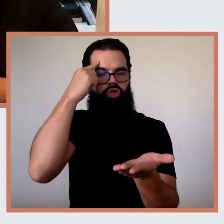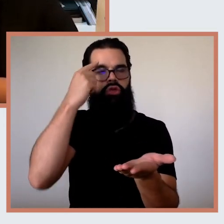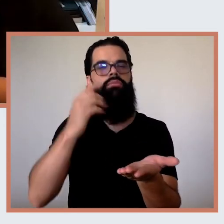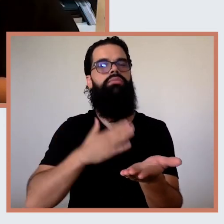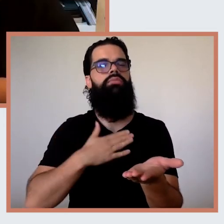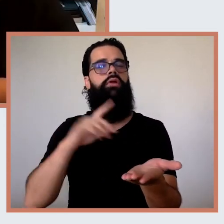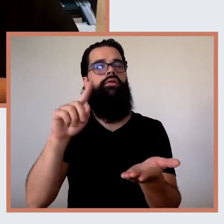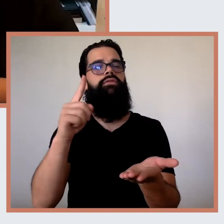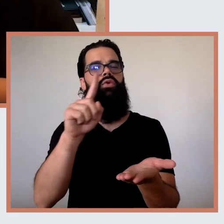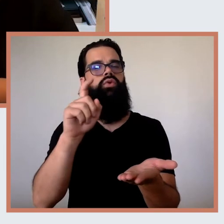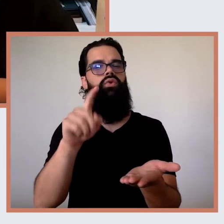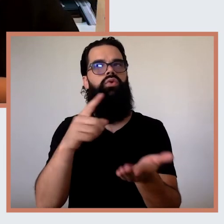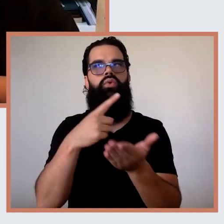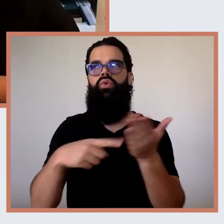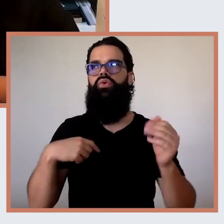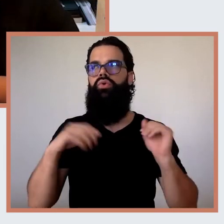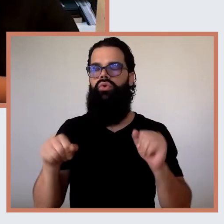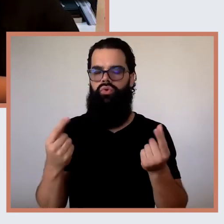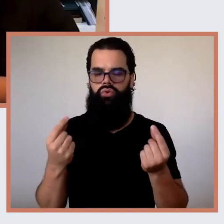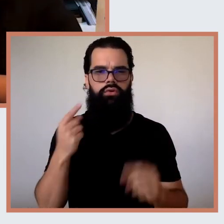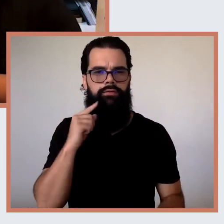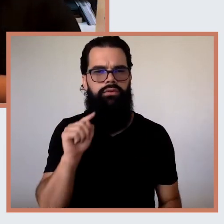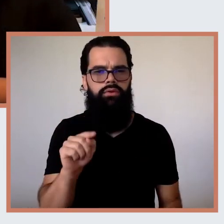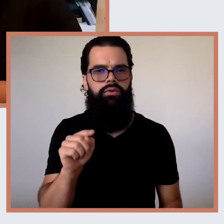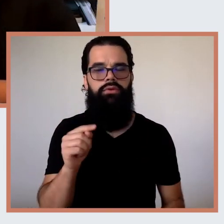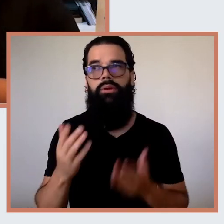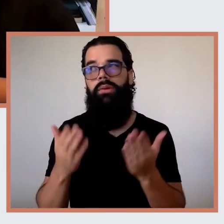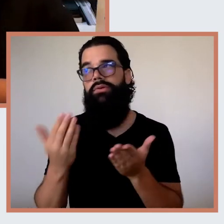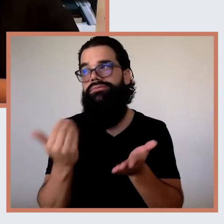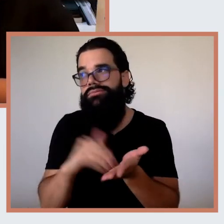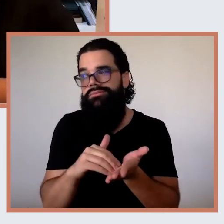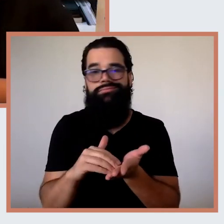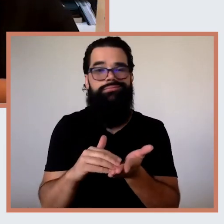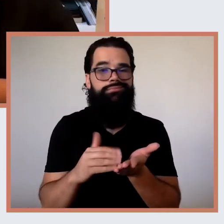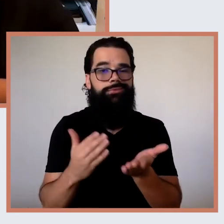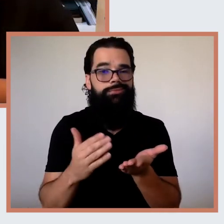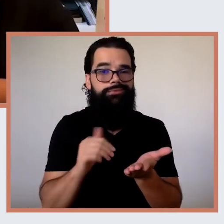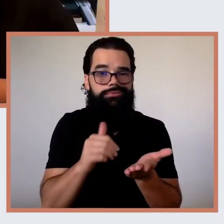So my first question to you, this is what I would do, but again, maybe it's not,